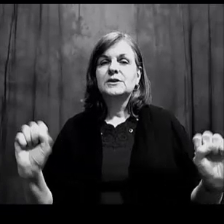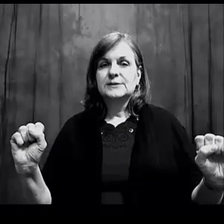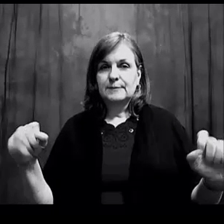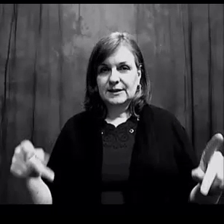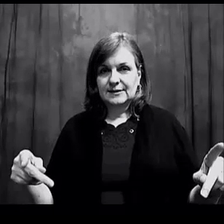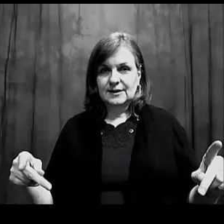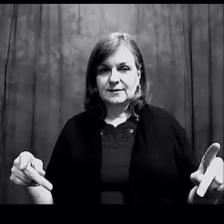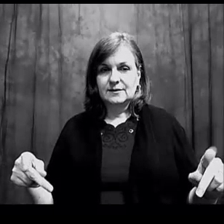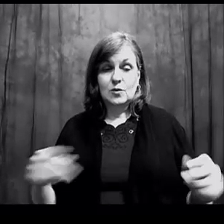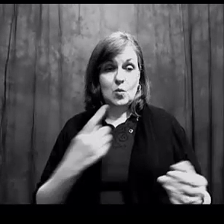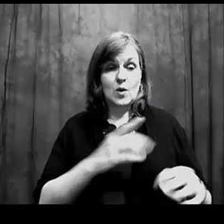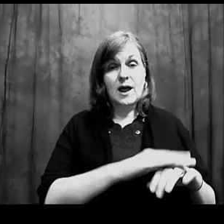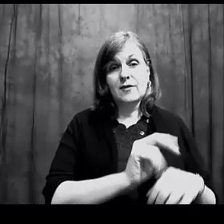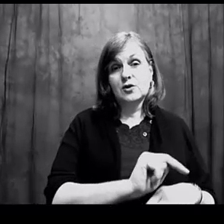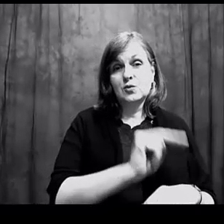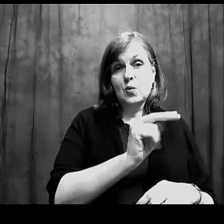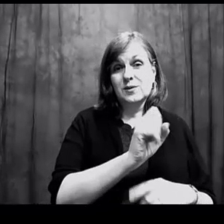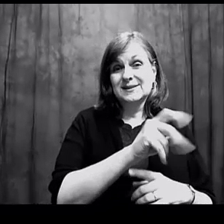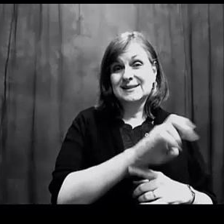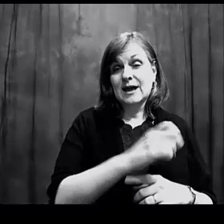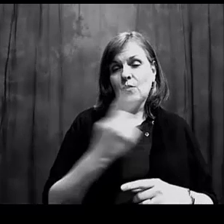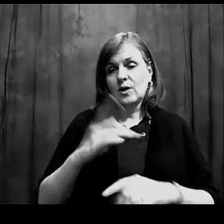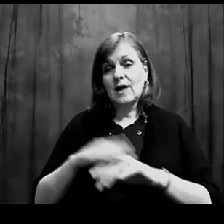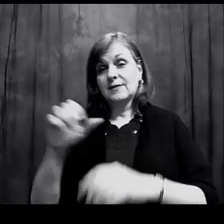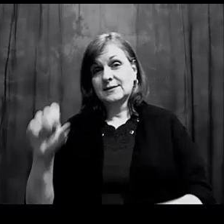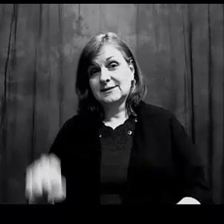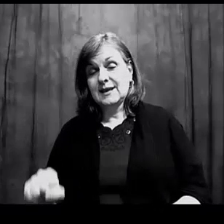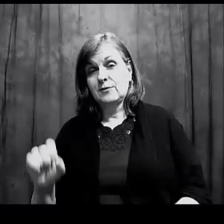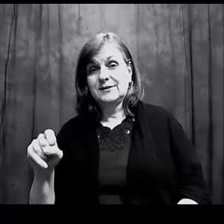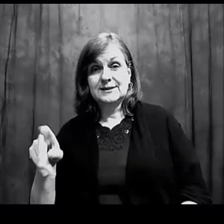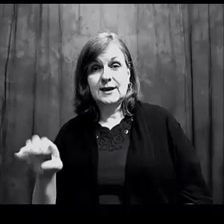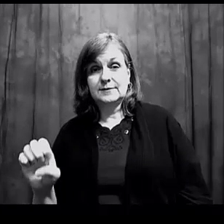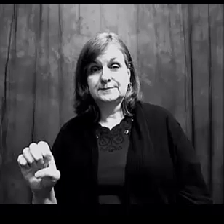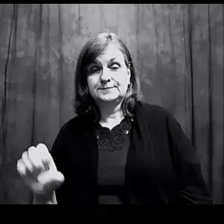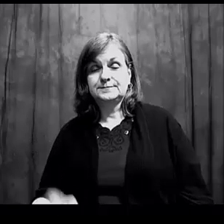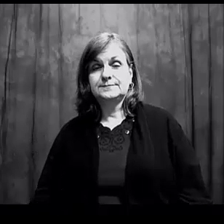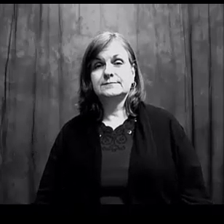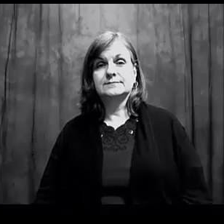of squirrels on the north and south side of the grand canyon